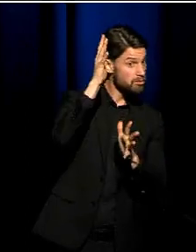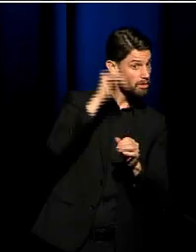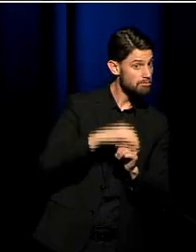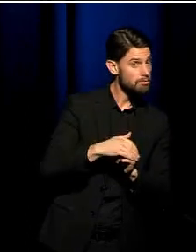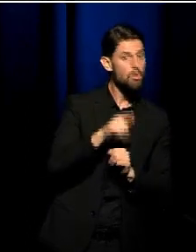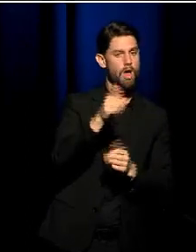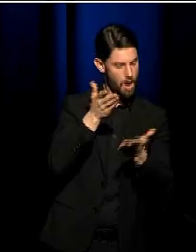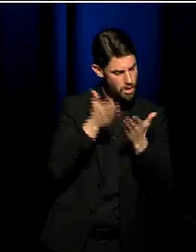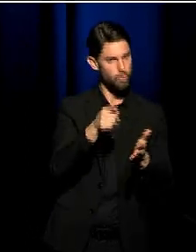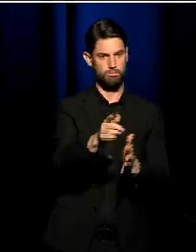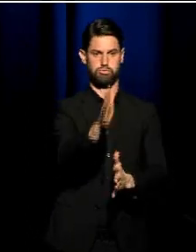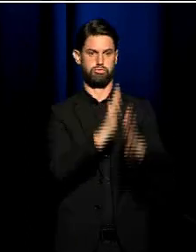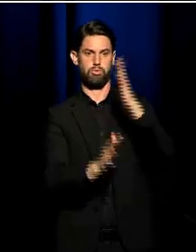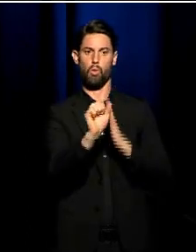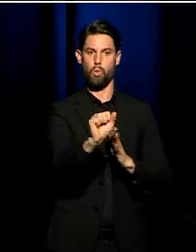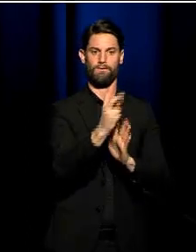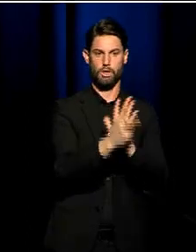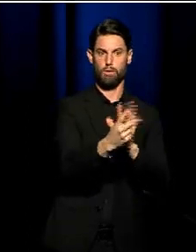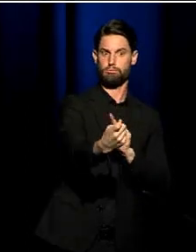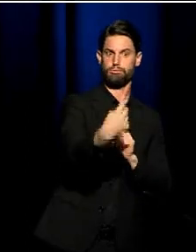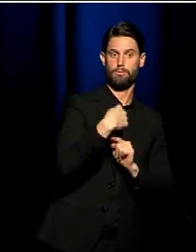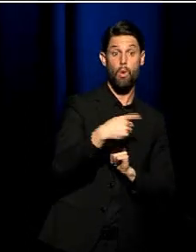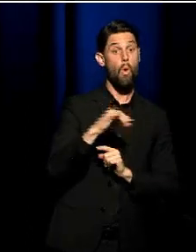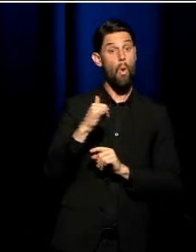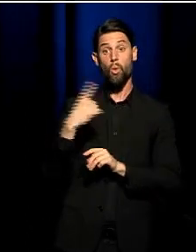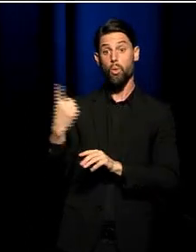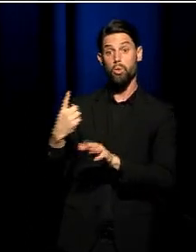languages, and is actively investigating options to receive